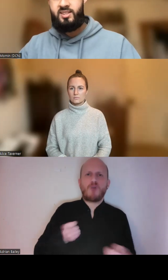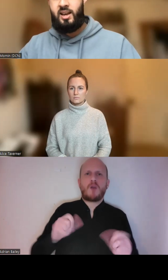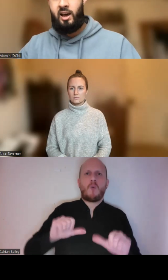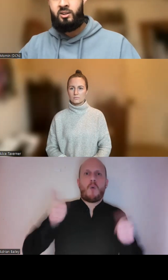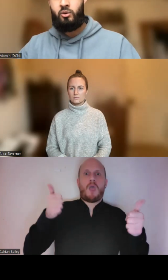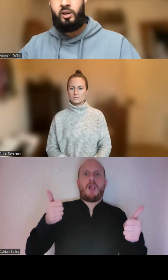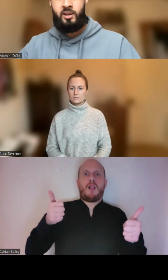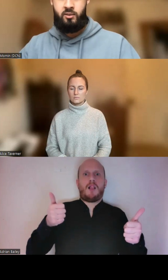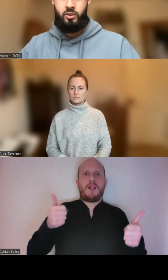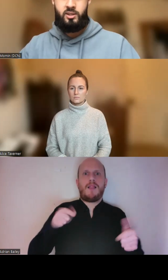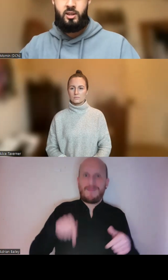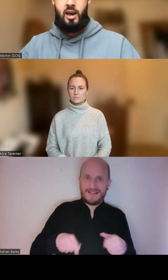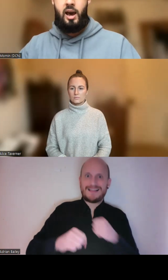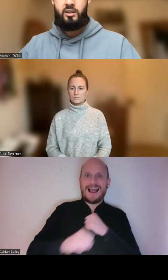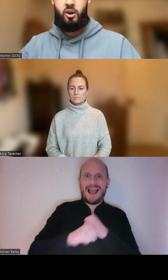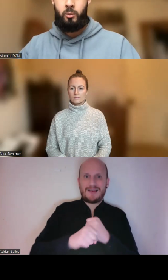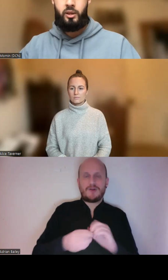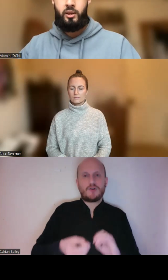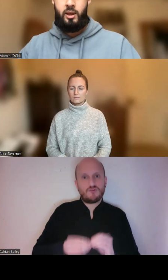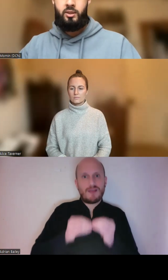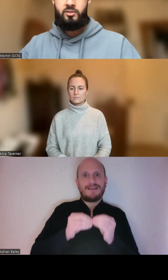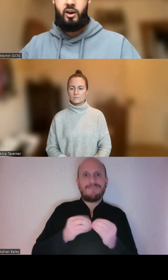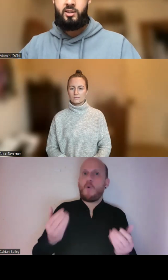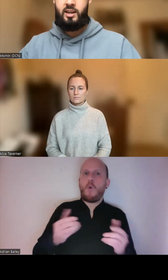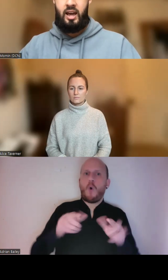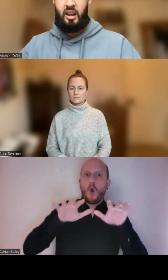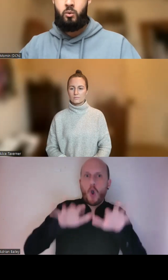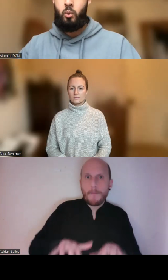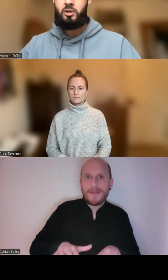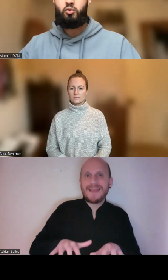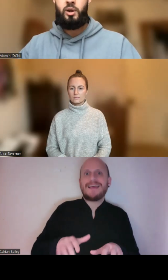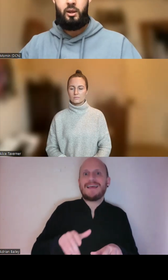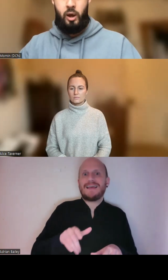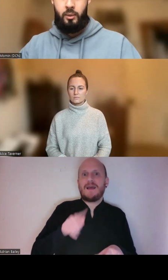This ad creative or this ad copy, this first line works really well.